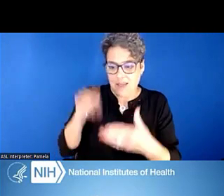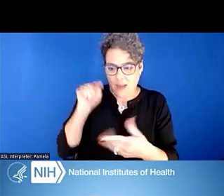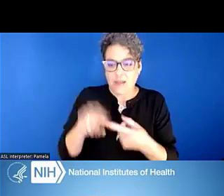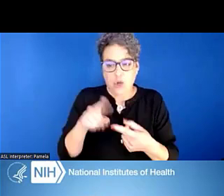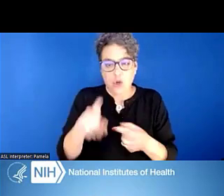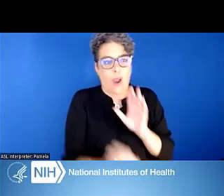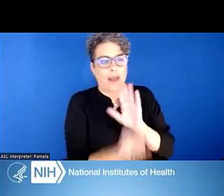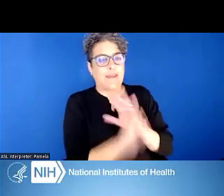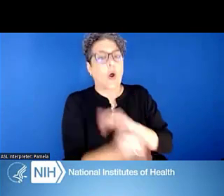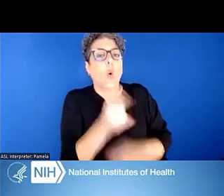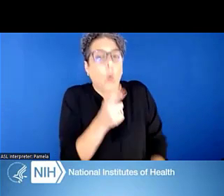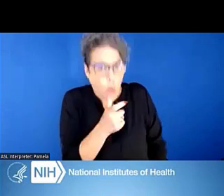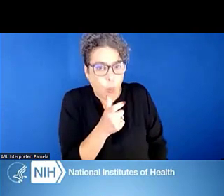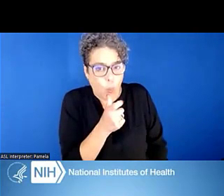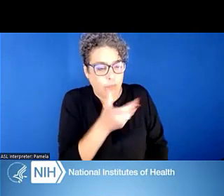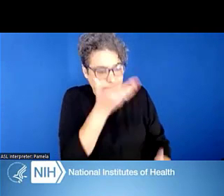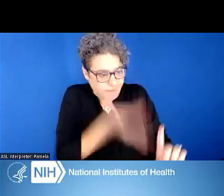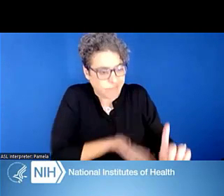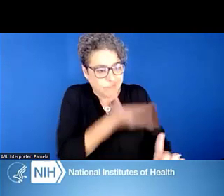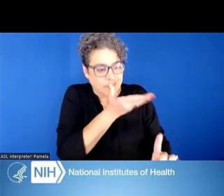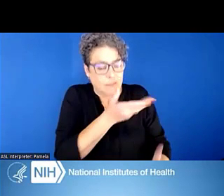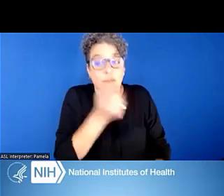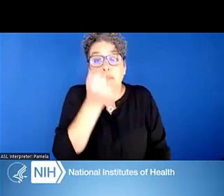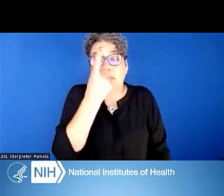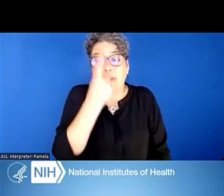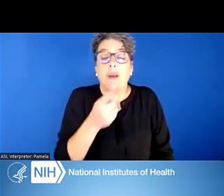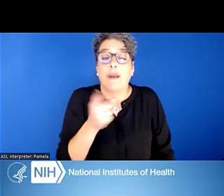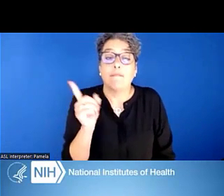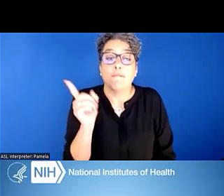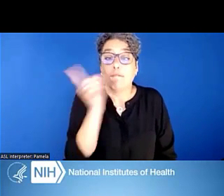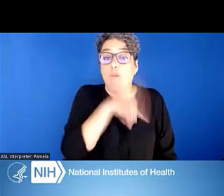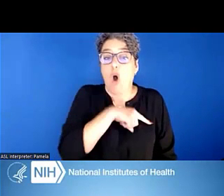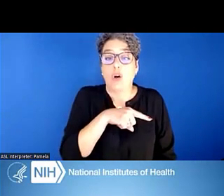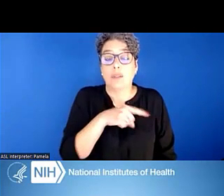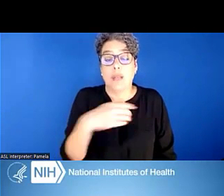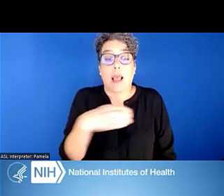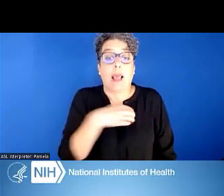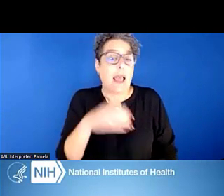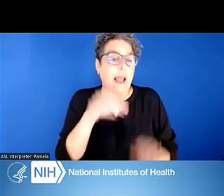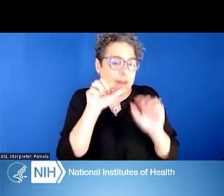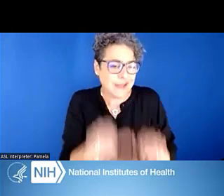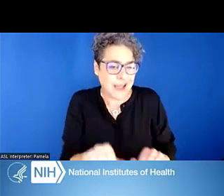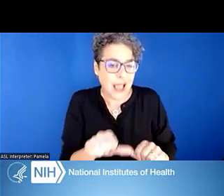Now, false claims can be made against the individual or the university itself.